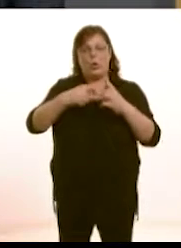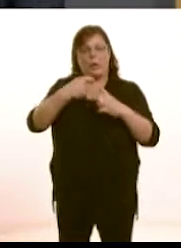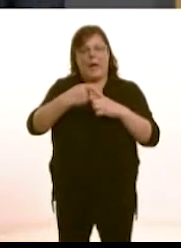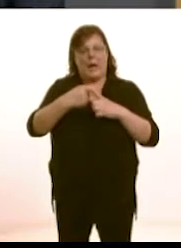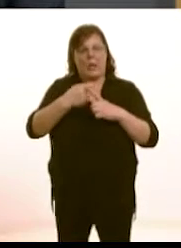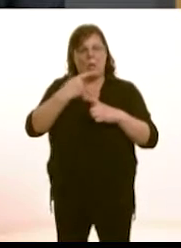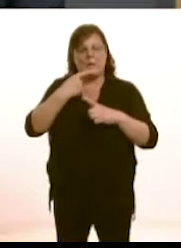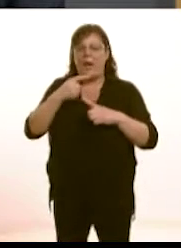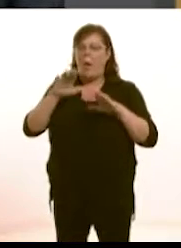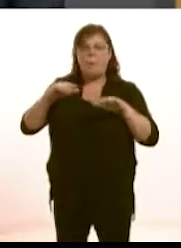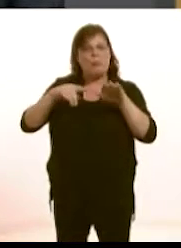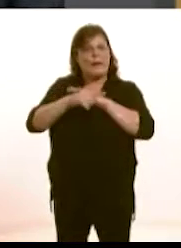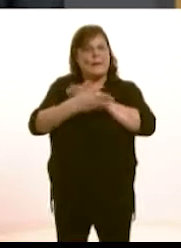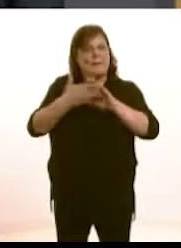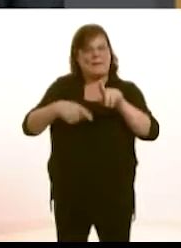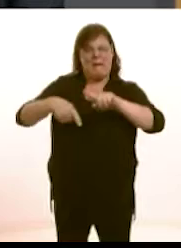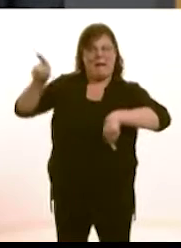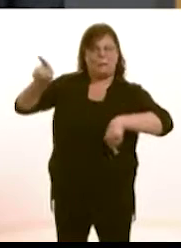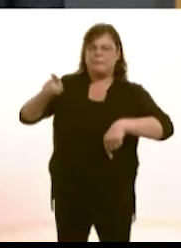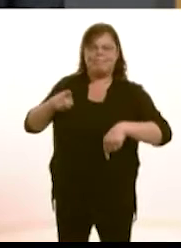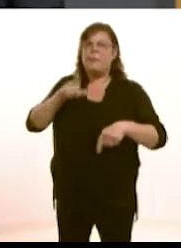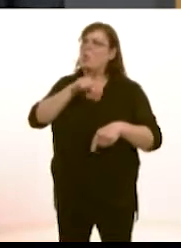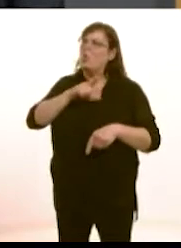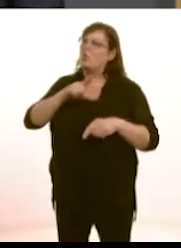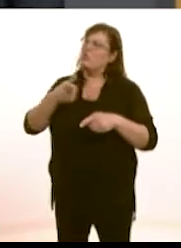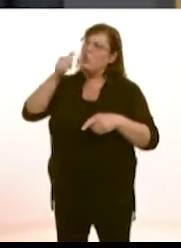of Brexit, because, as the First Minister well knows, the rights of those who are already